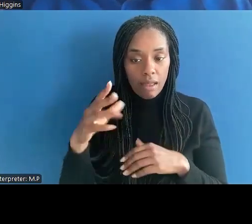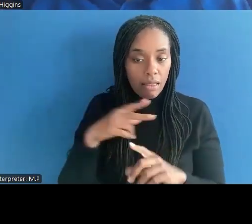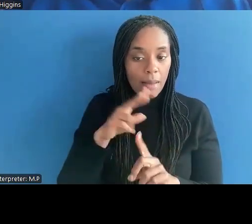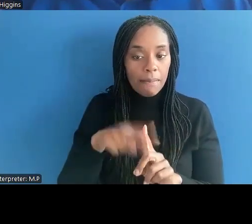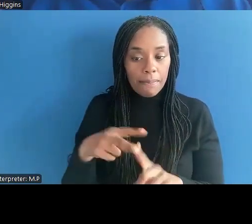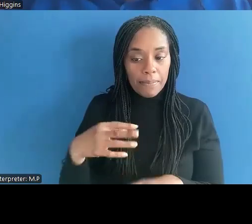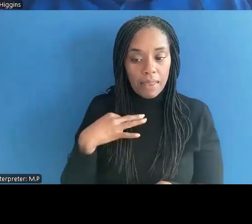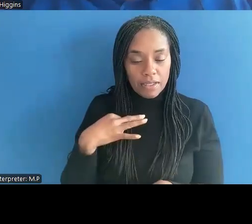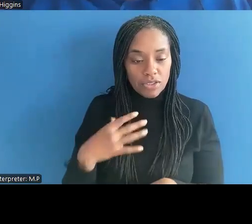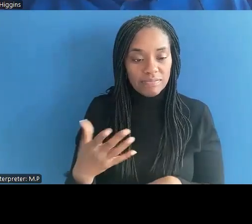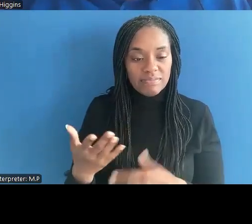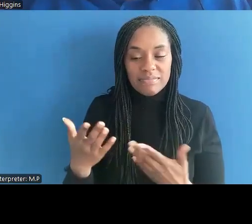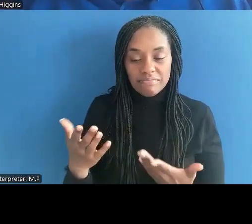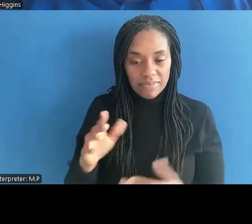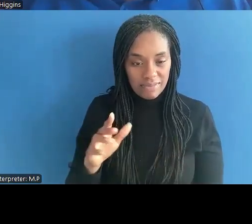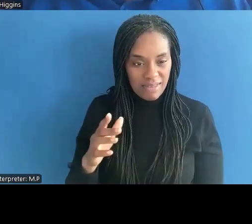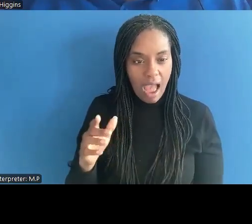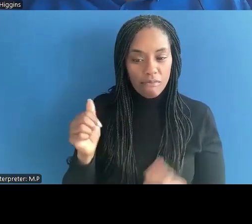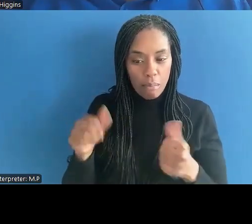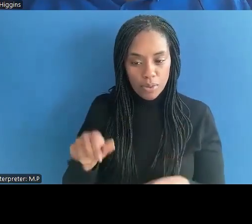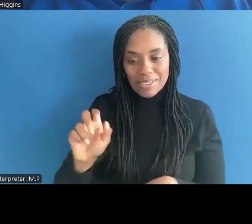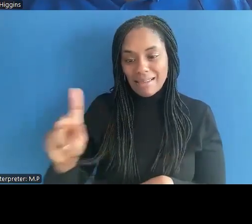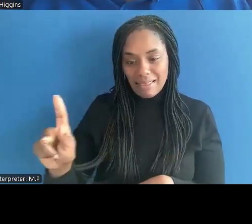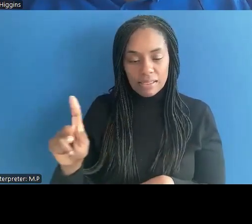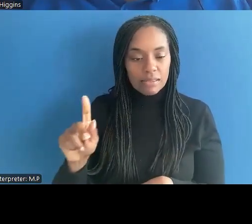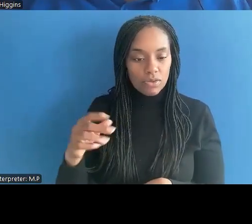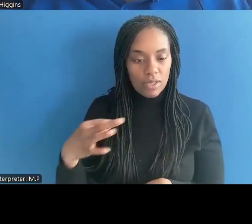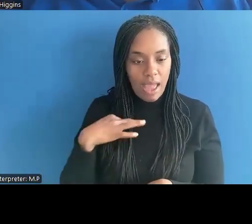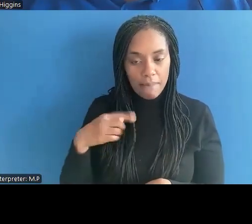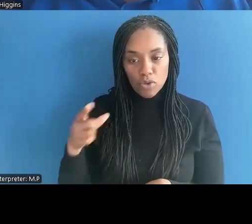And here's a link to the application that you can fill out and mail in.